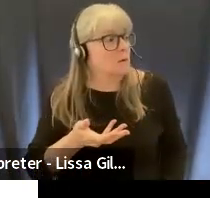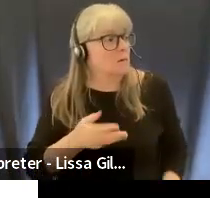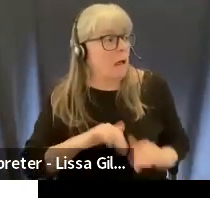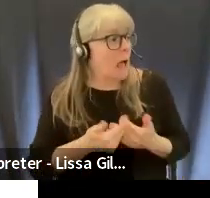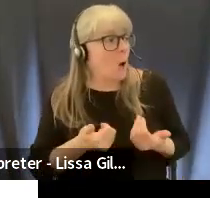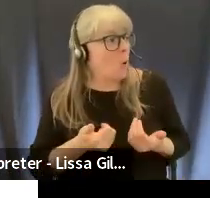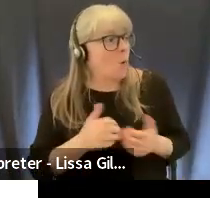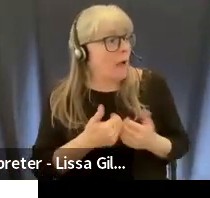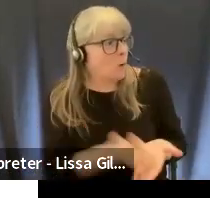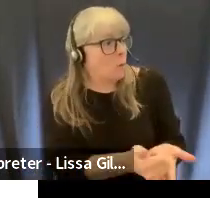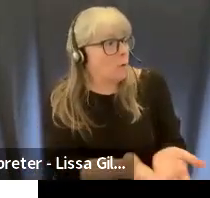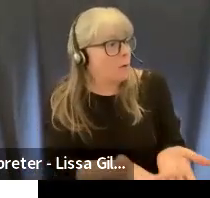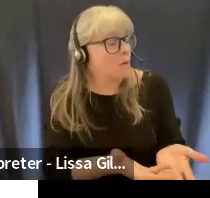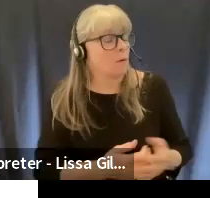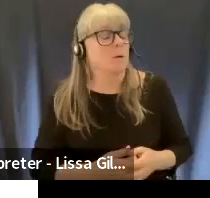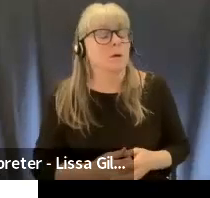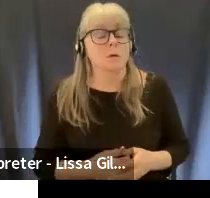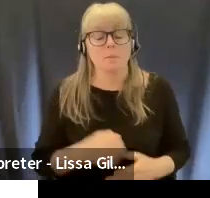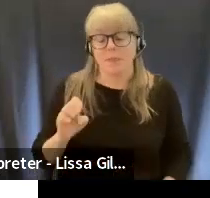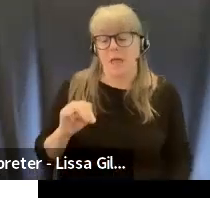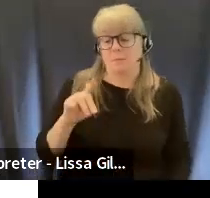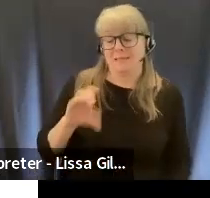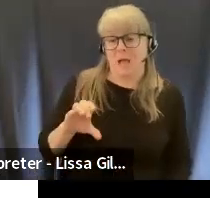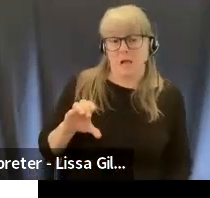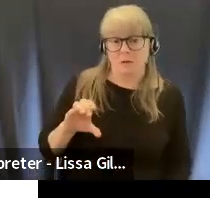their home, and they are they're in need of food.